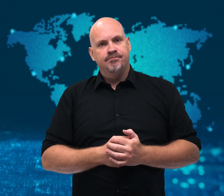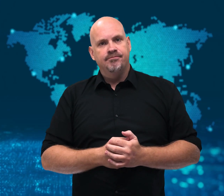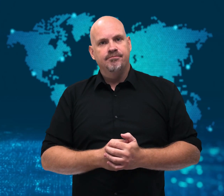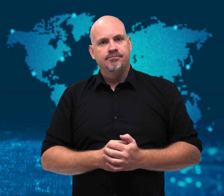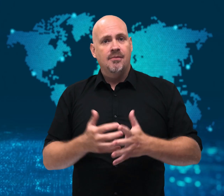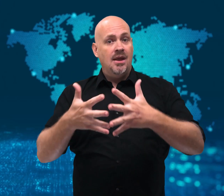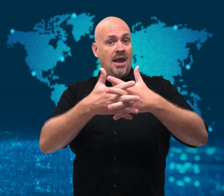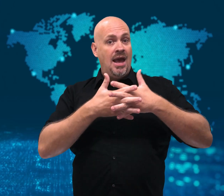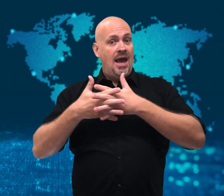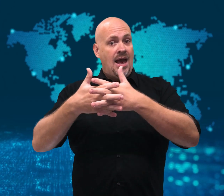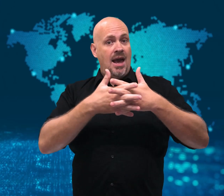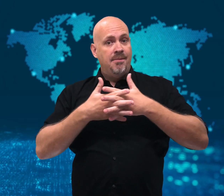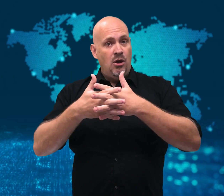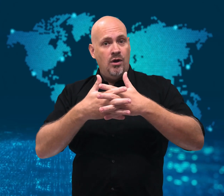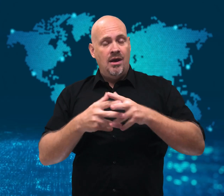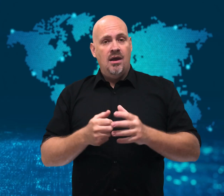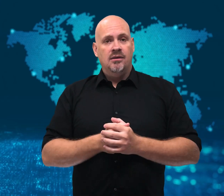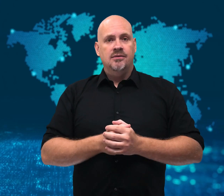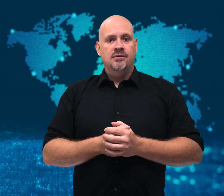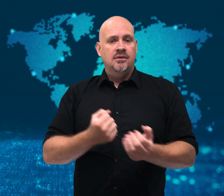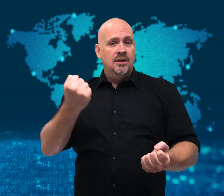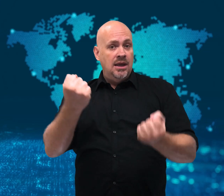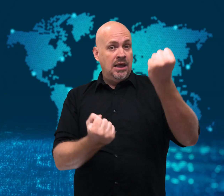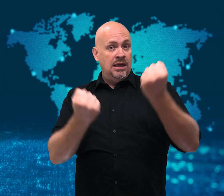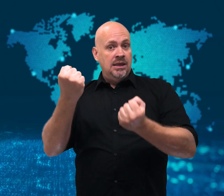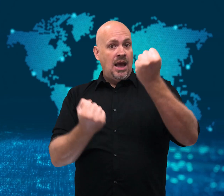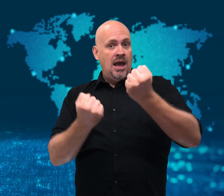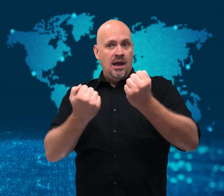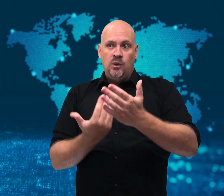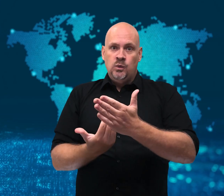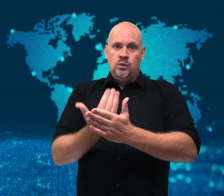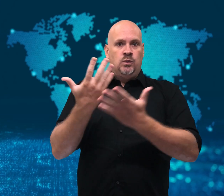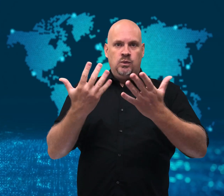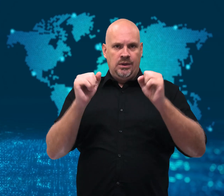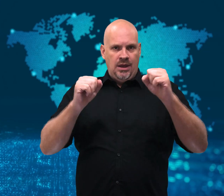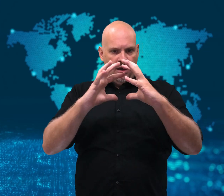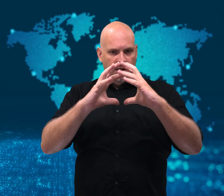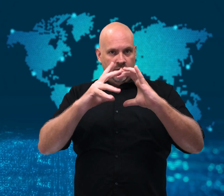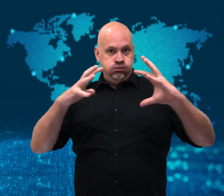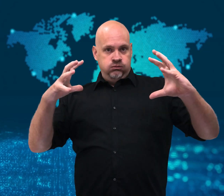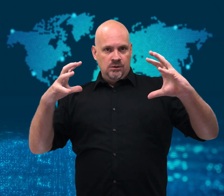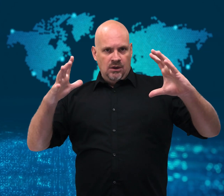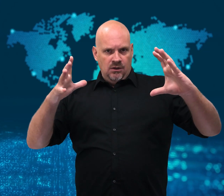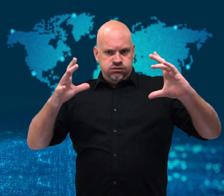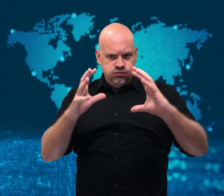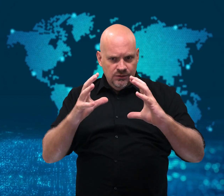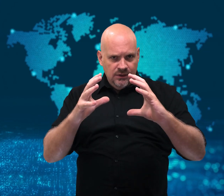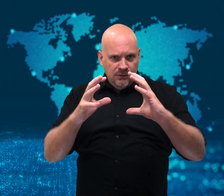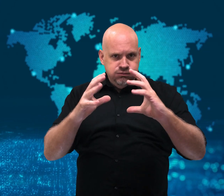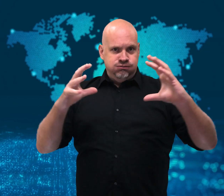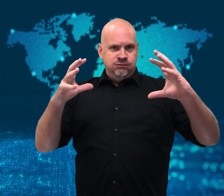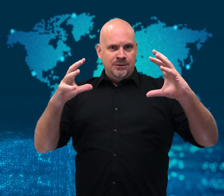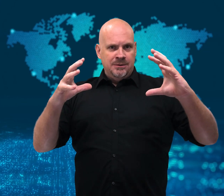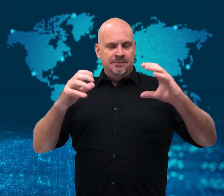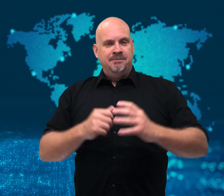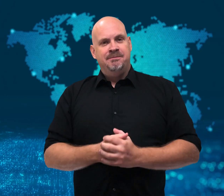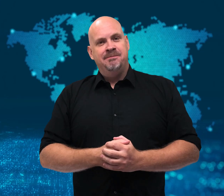Shape-shifting car.